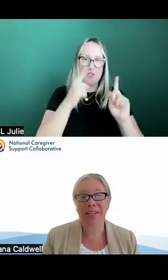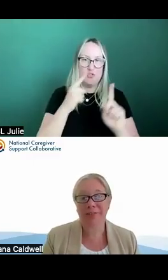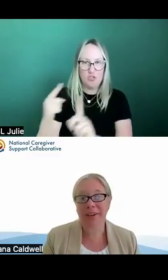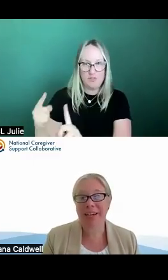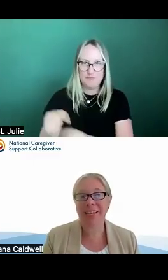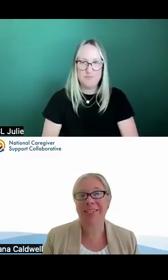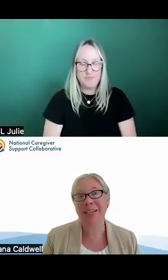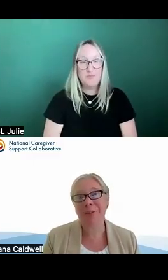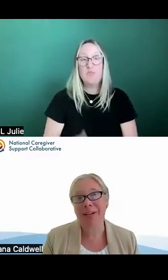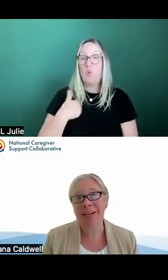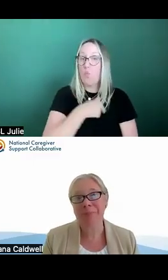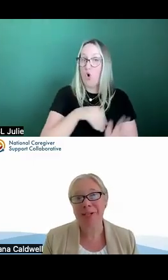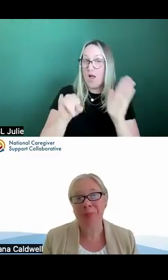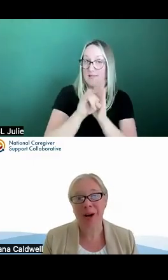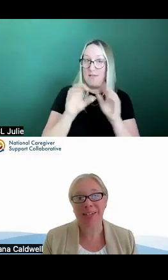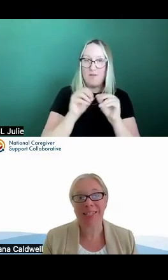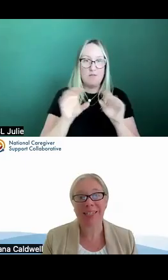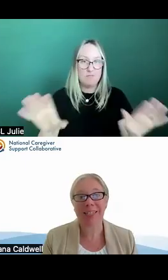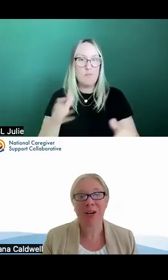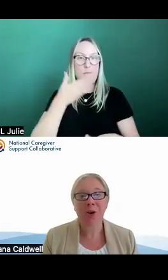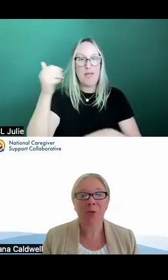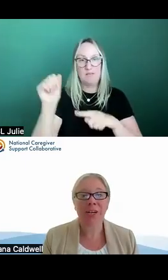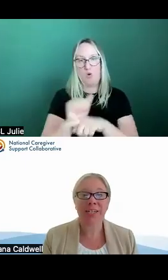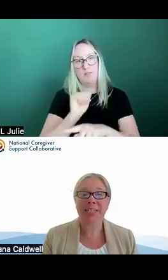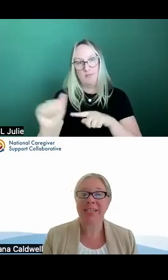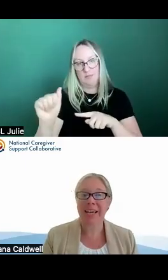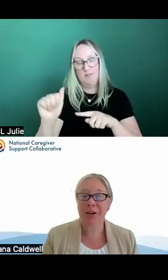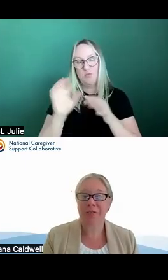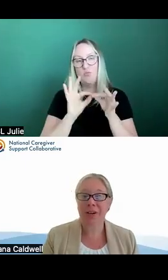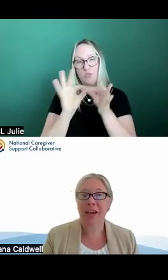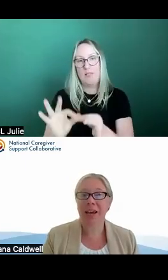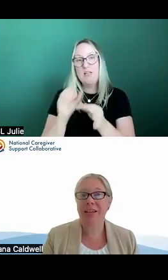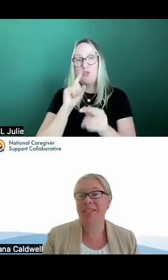identifying and disseminating best practices related to caregiving and